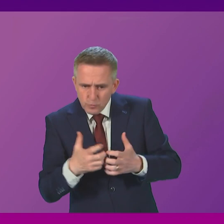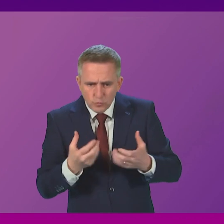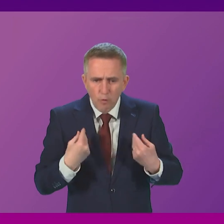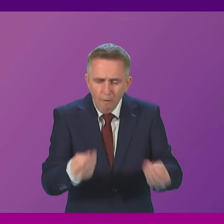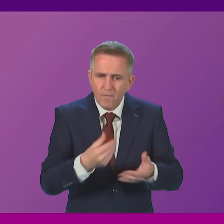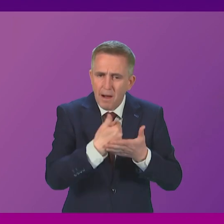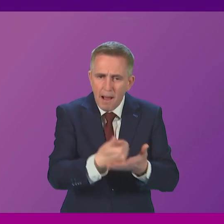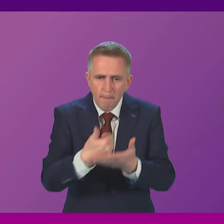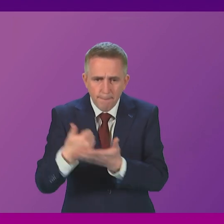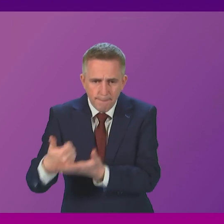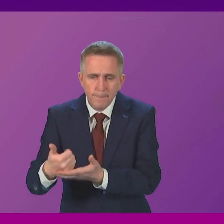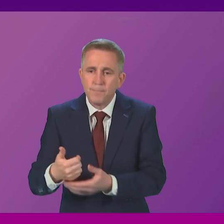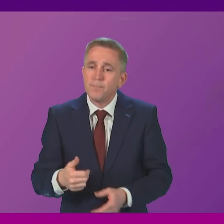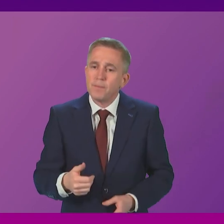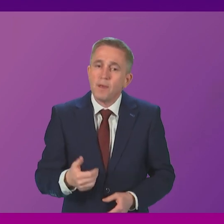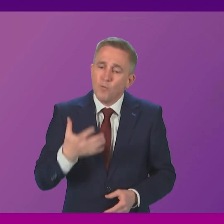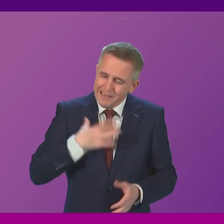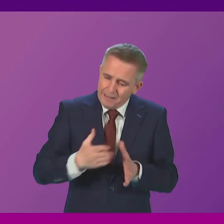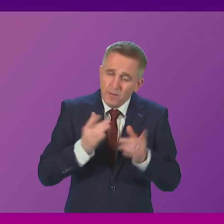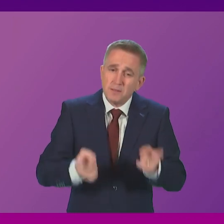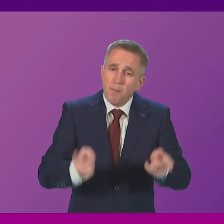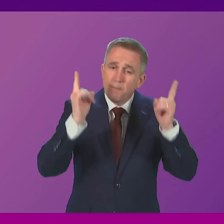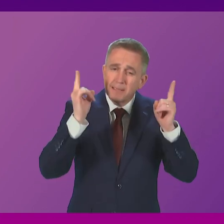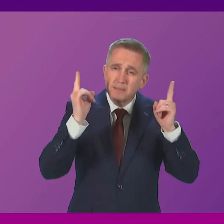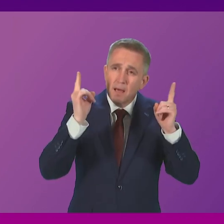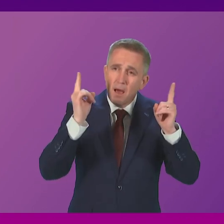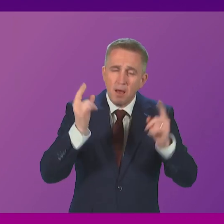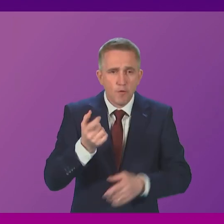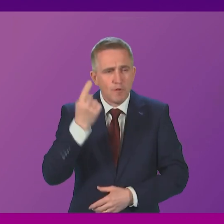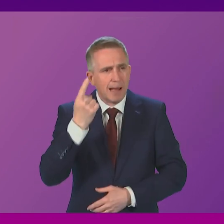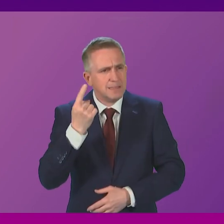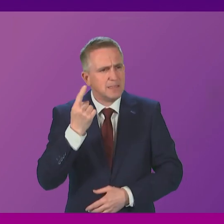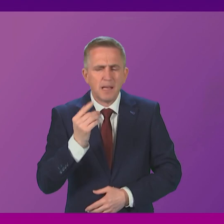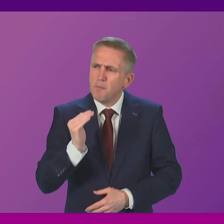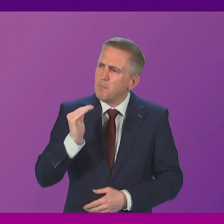We need a first Minister who recognises that being green is not about propping up a failed